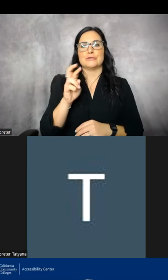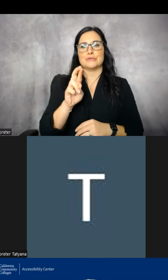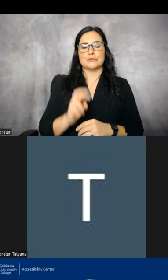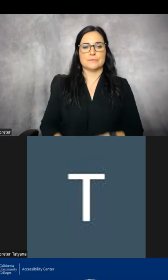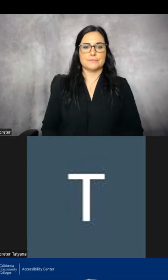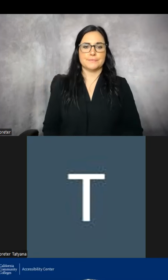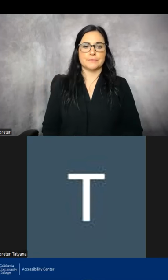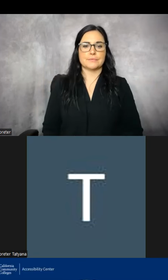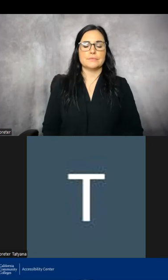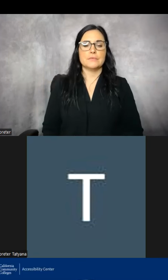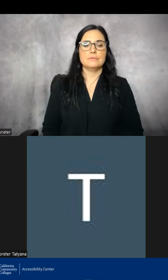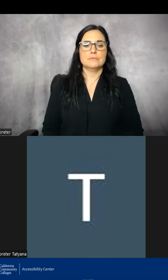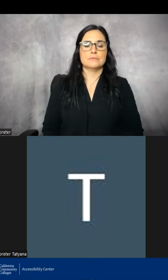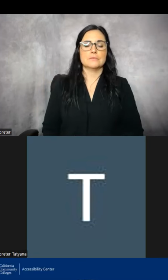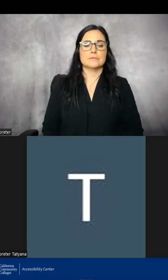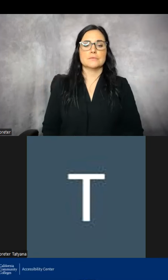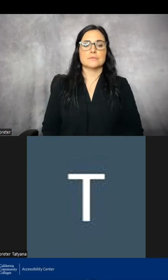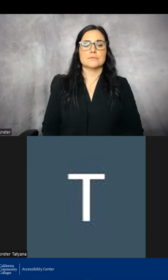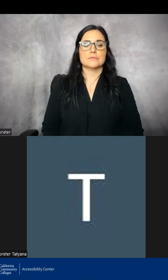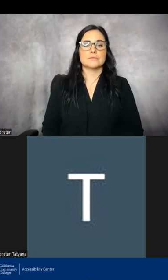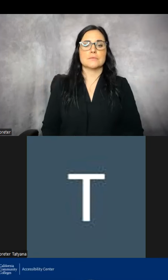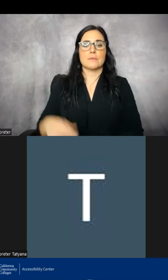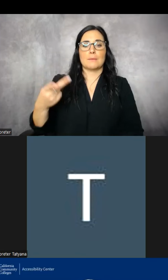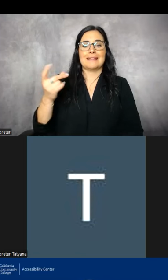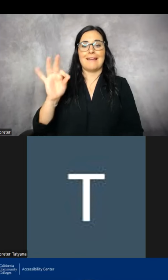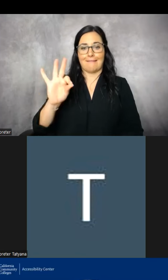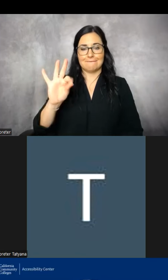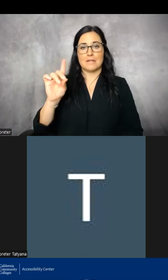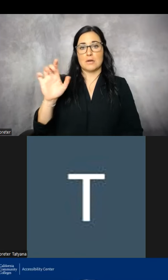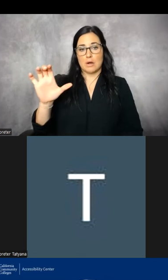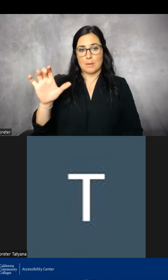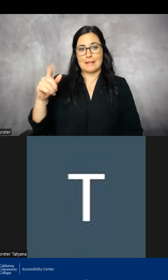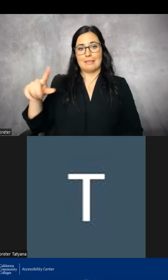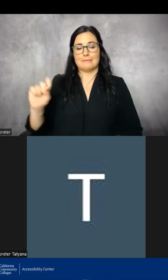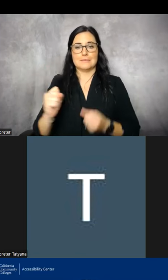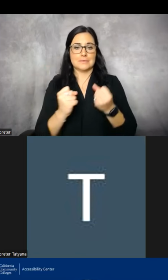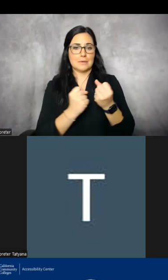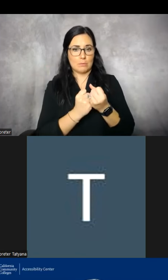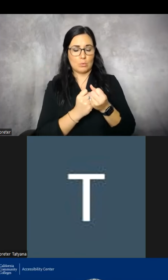Also, PDF documents they support different language settings.